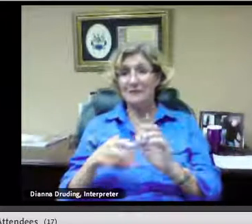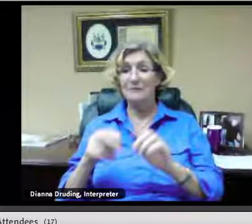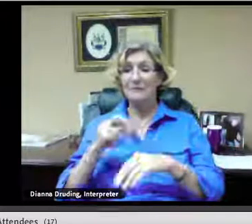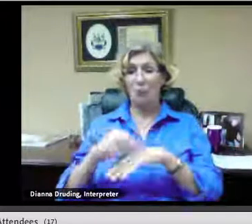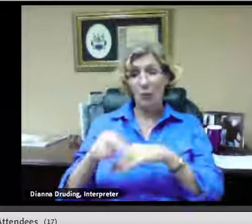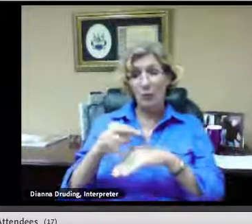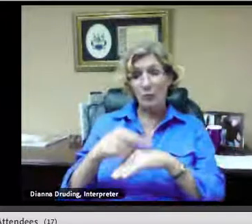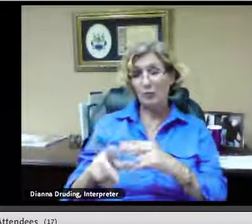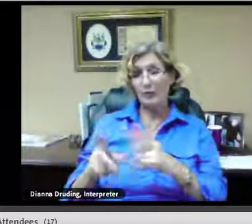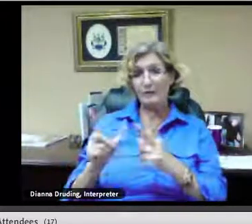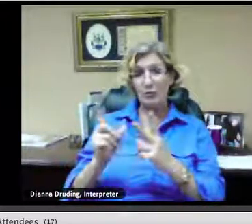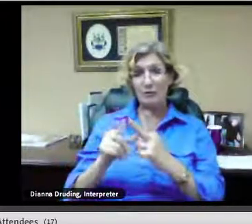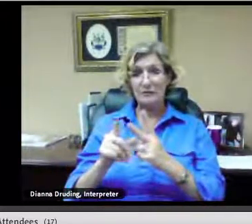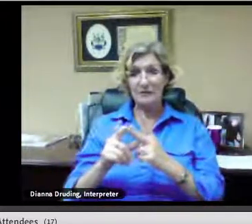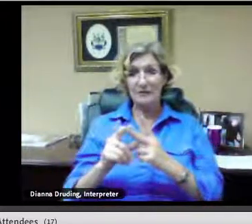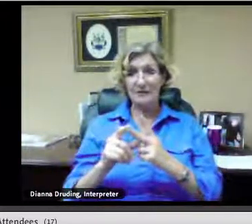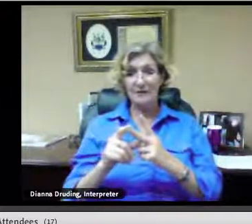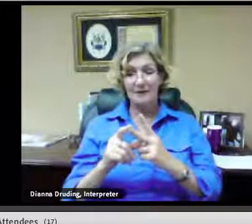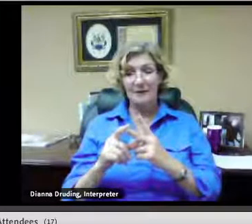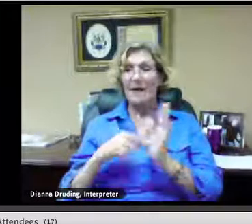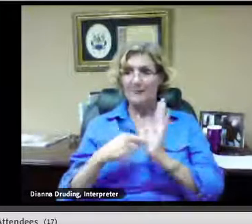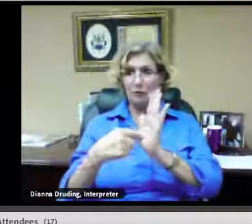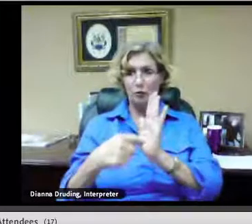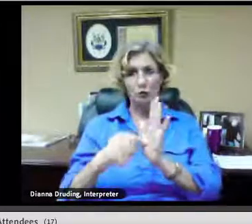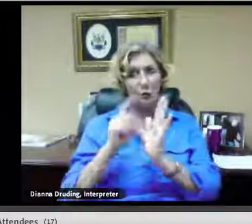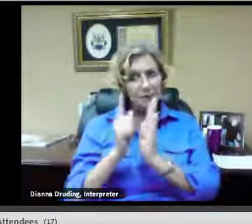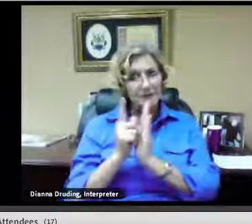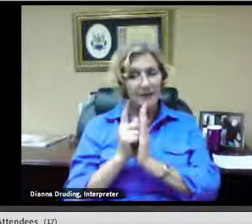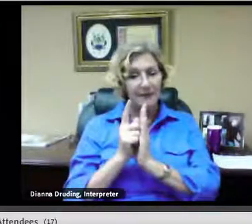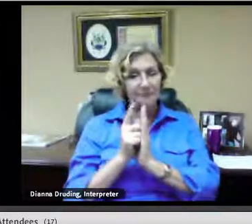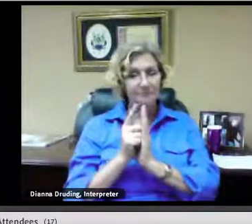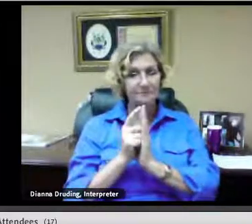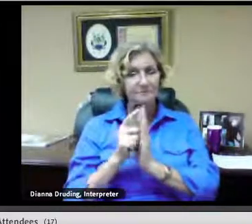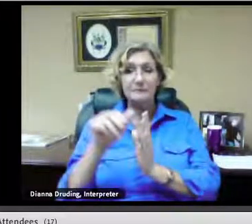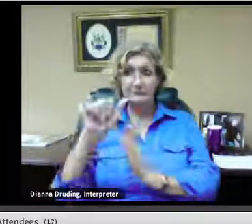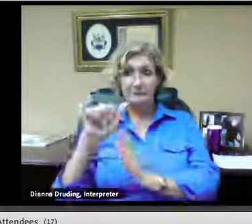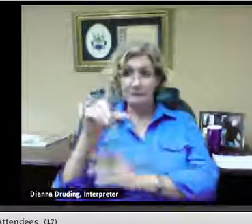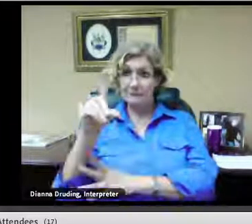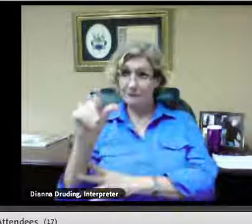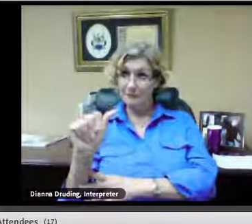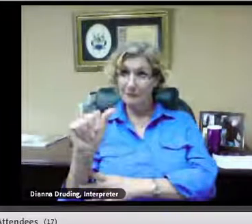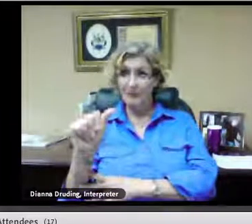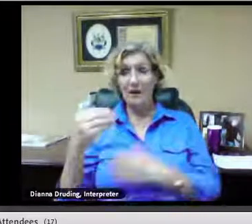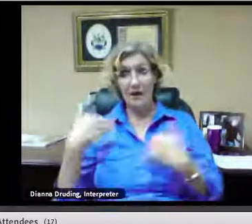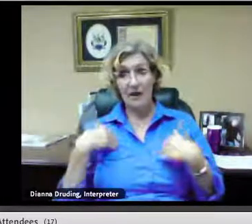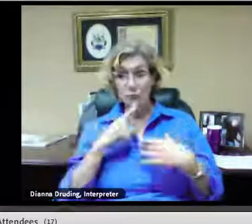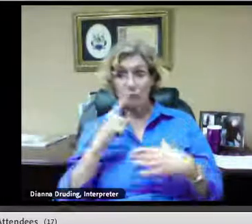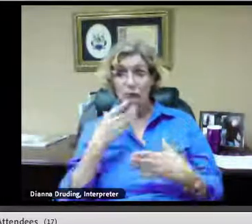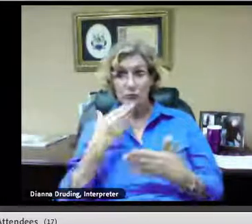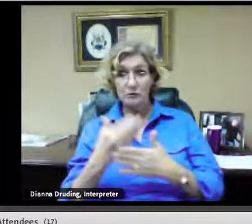has really got some good resources for you, and you might -- Although I'm sure you're familiar with the site, it's worth the revisit.